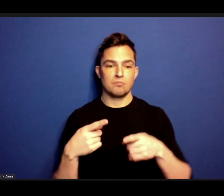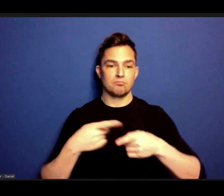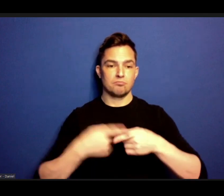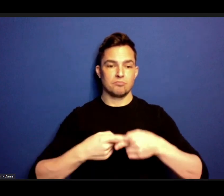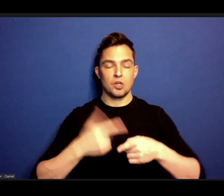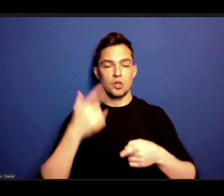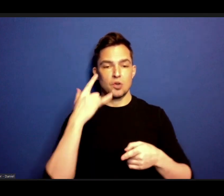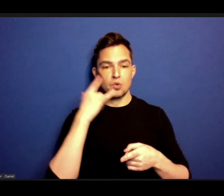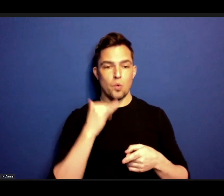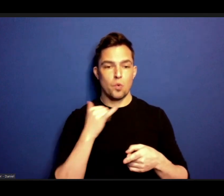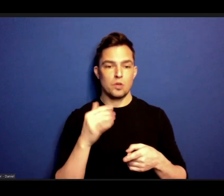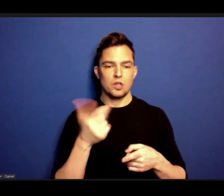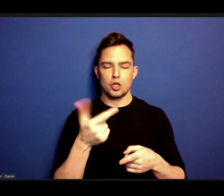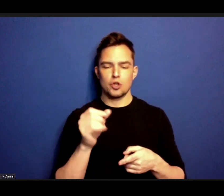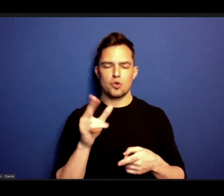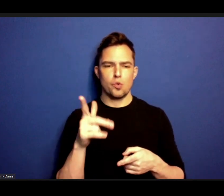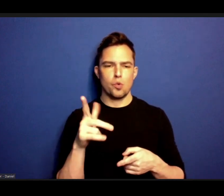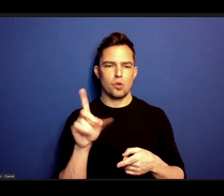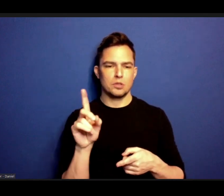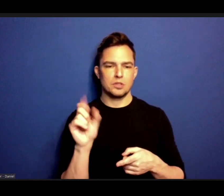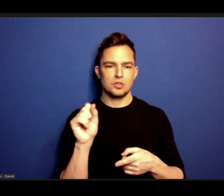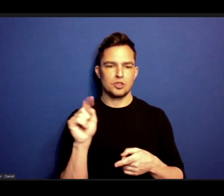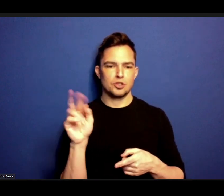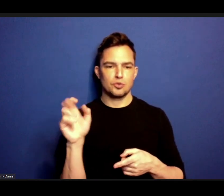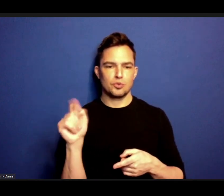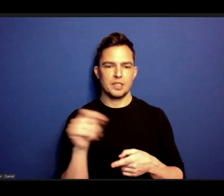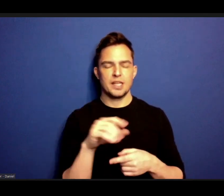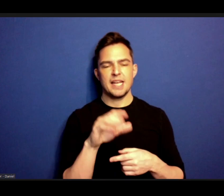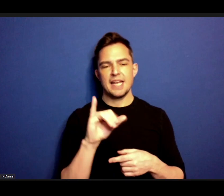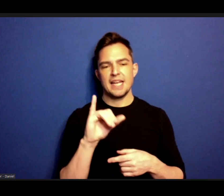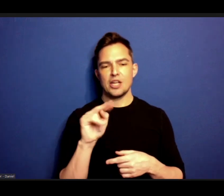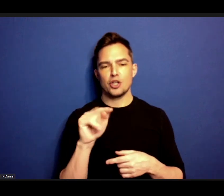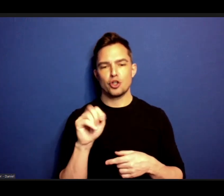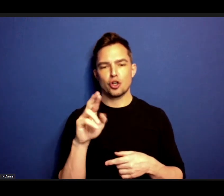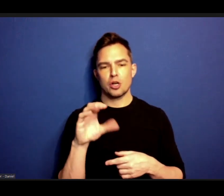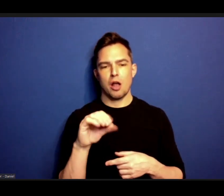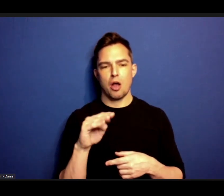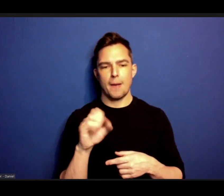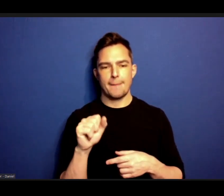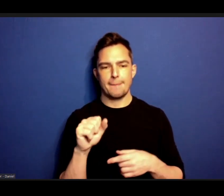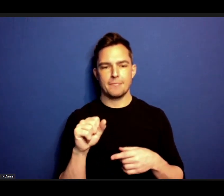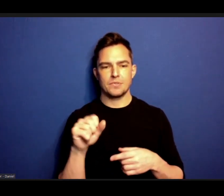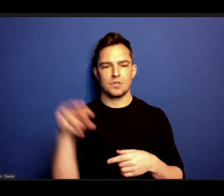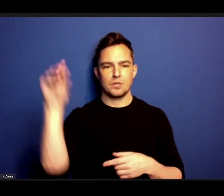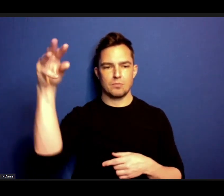Street. And this is supposed to be responding to issues of like unsafety on campus. And